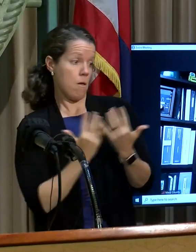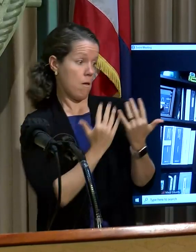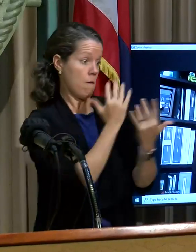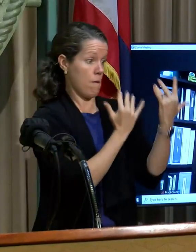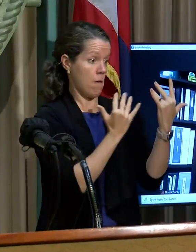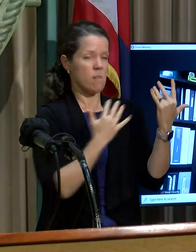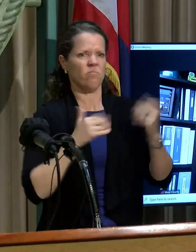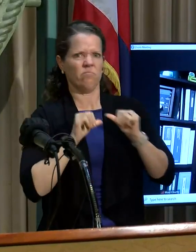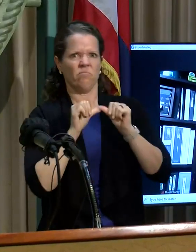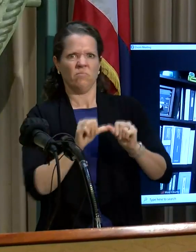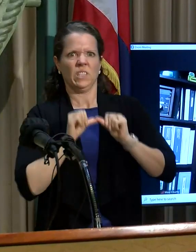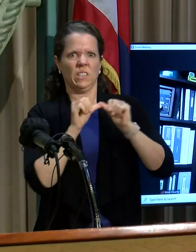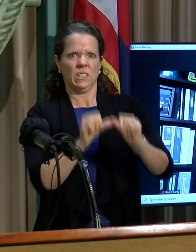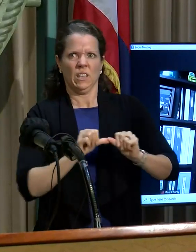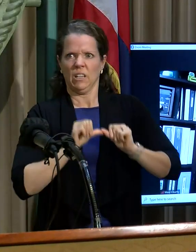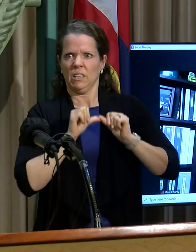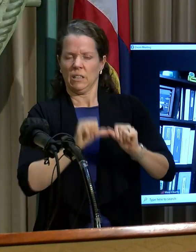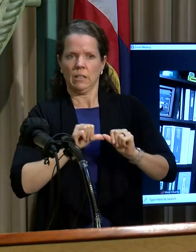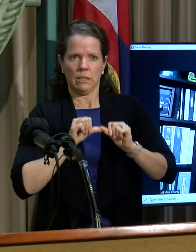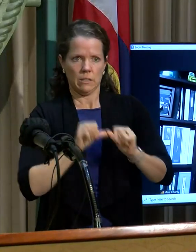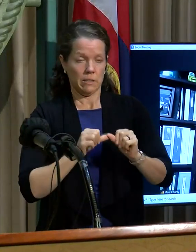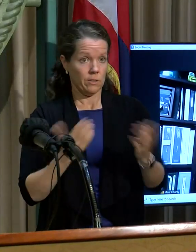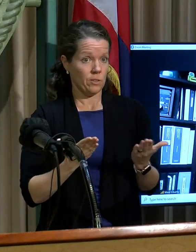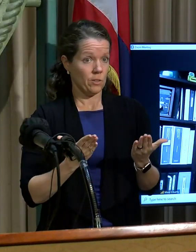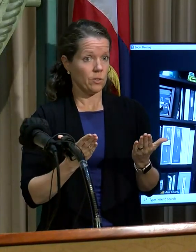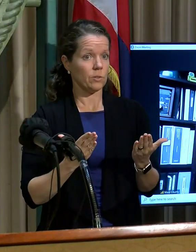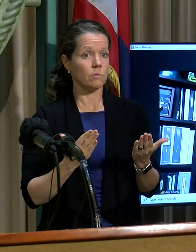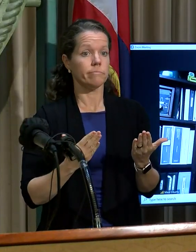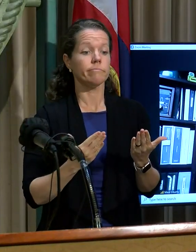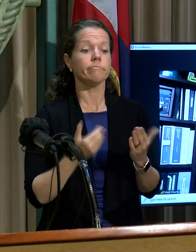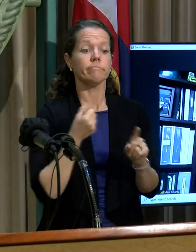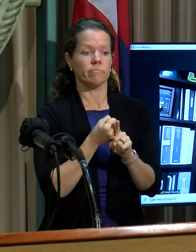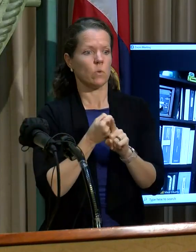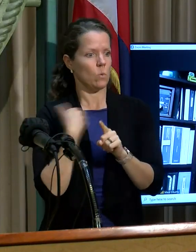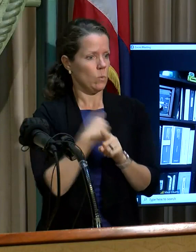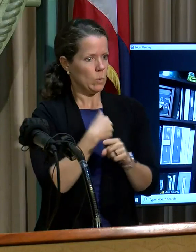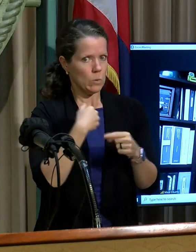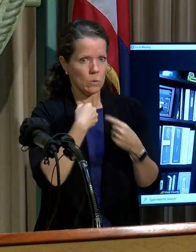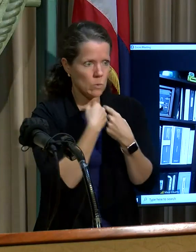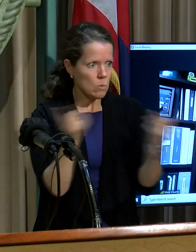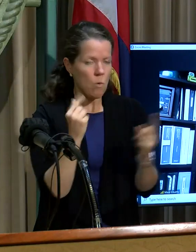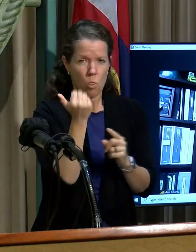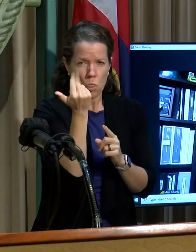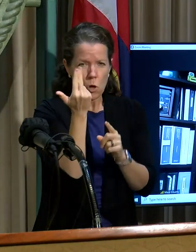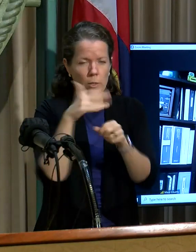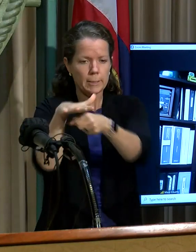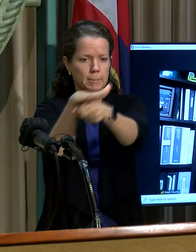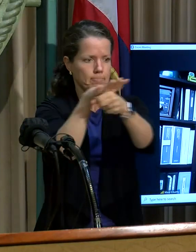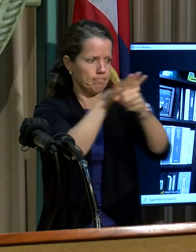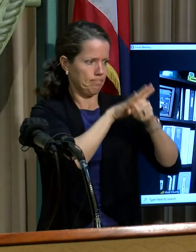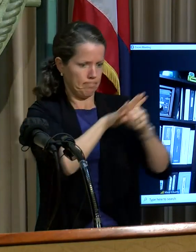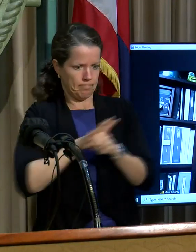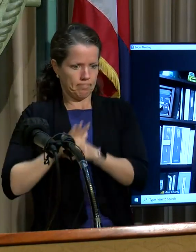LIEUTENANT GOVERNOR, AS WELL AS THE ADJUNCTANT GENERAL LIEUTENANT GOVERNOR, AS WELL AS THE ADJUNCTANT GENERAL FOR THE ADJUNCTANT GENERAL FOR THE ADJUNCTANT GENERAL FOR ARRANGING THE ADJUNCTANT GENERAL FOR ARRANGING THIS THE ADJUNCTANT GENERAL FOR ARRANGING THIS JOINT THE ADJUNCTANT GENERAL FOR ARRANGING THIS JOINT PRESS ARRANGING THIS JOINT PRESS ARRANGING THIS JOINT PRESS CONFERENCE. CONFERENCE. CONFERENCE. THERE'S CONFERENCE. THERE'S LOTS CONFERENCE. THERE'S LOTS OF CONFERENCE. THERE'S LOTS OF INTEREST CONFERENCE. THERE'S LOTS OF INTEREST AND CONFERENCE. THERE'S LOTS OF INTEREST AND I'D